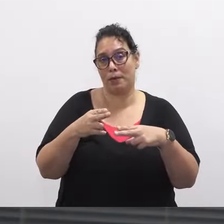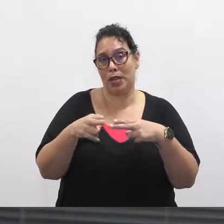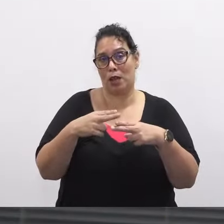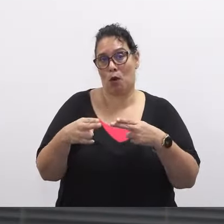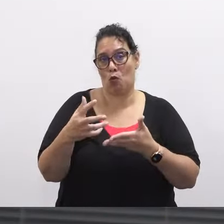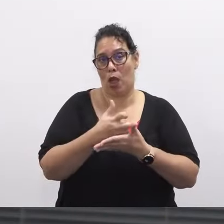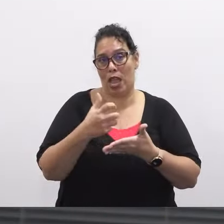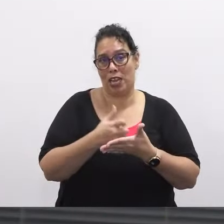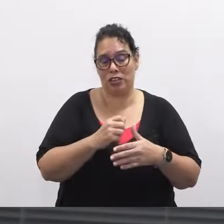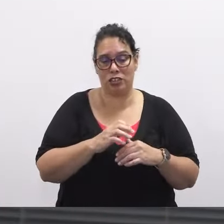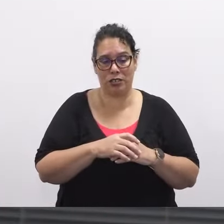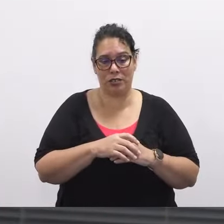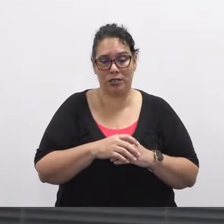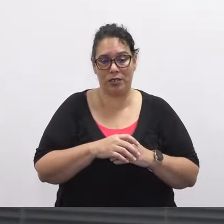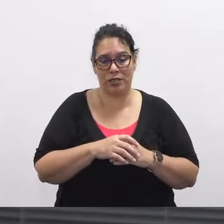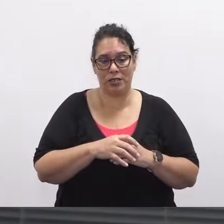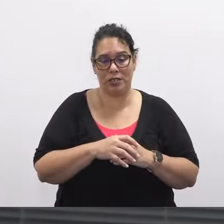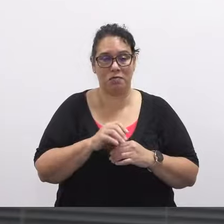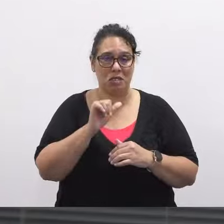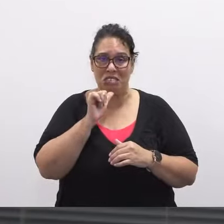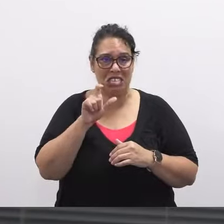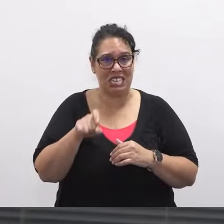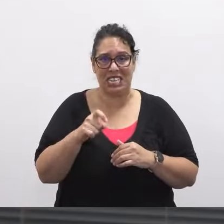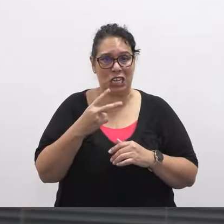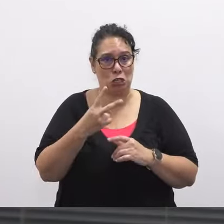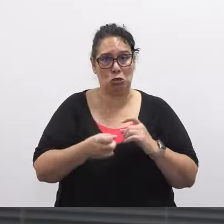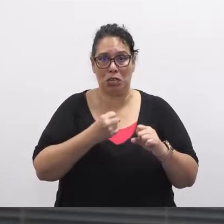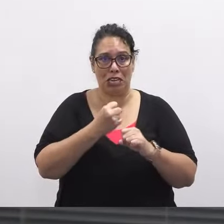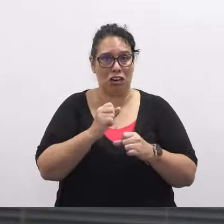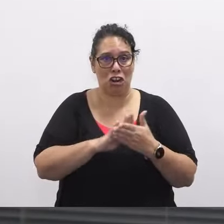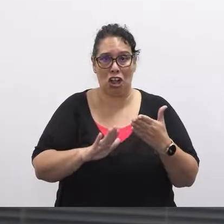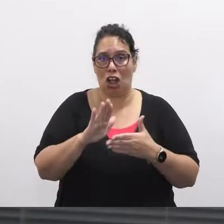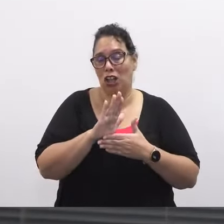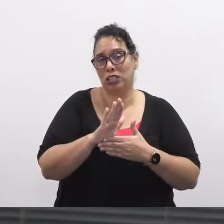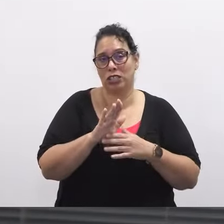You didn't need a two-year college degree like you do now.